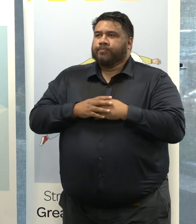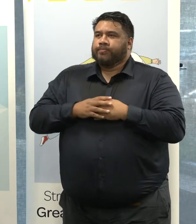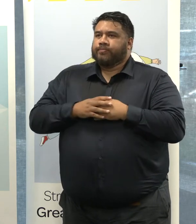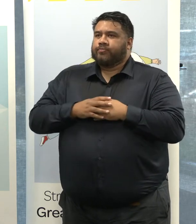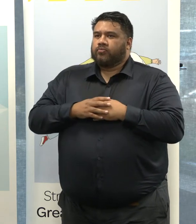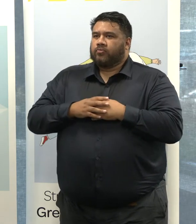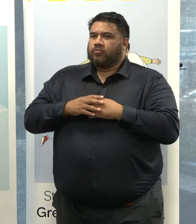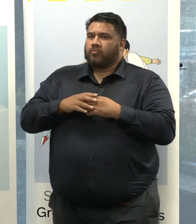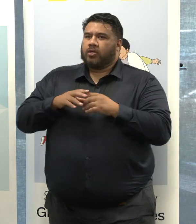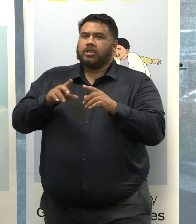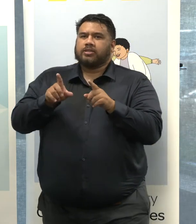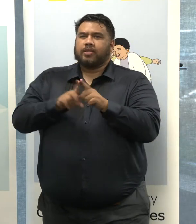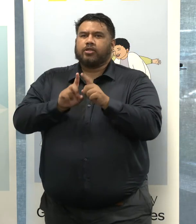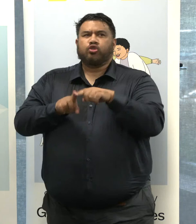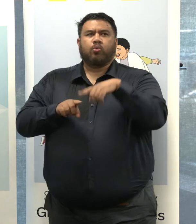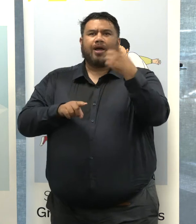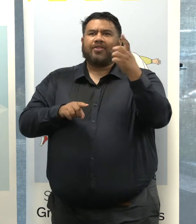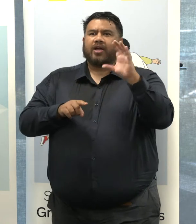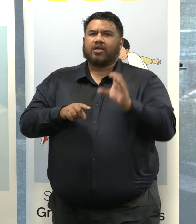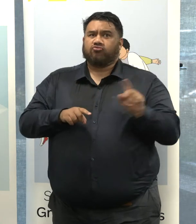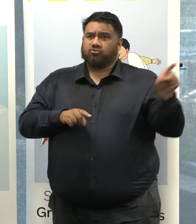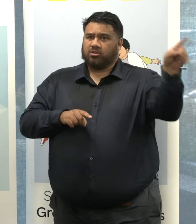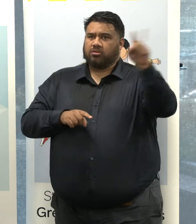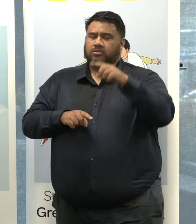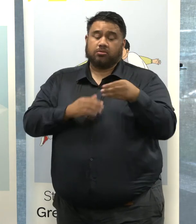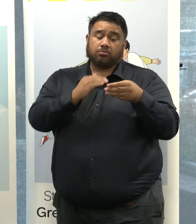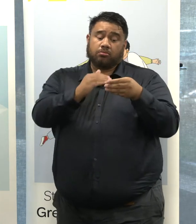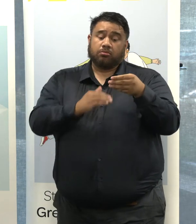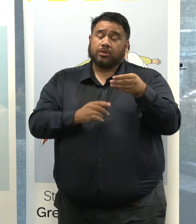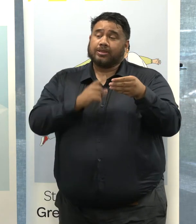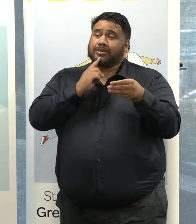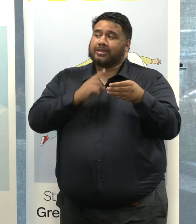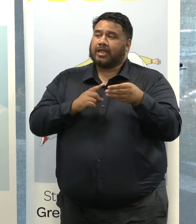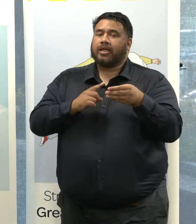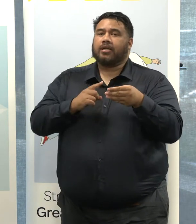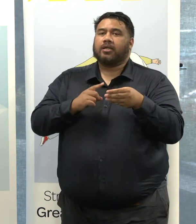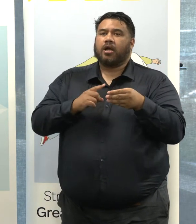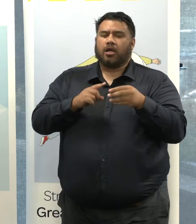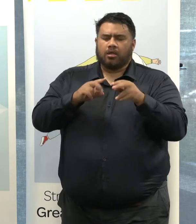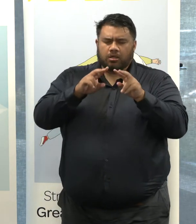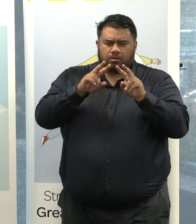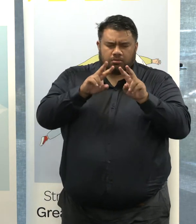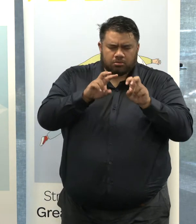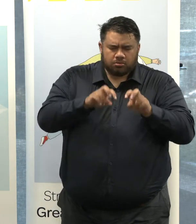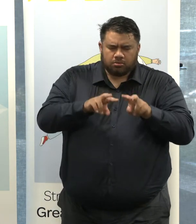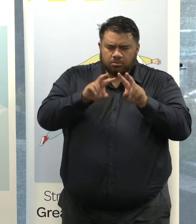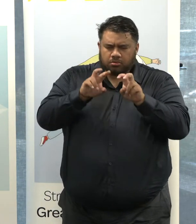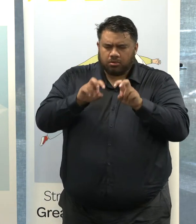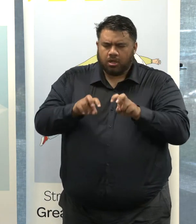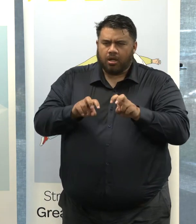Broadly, the advice was saying that, and this is similar to